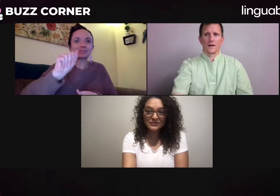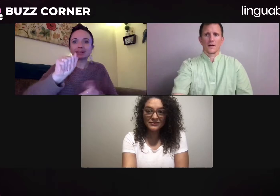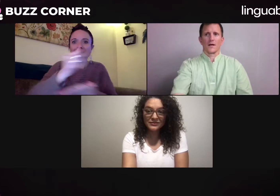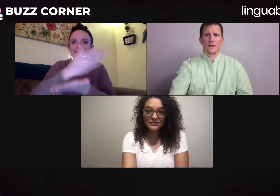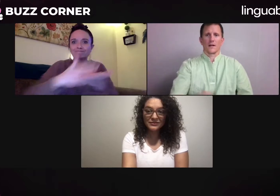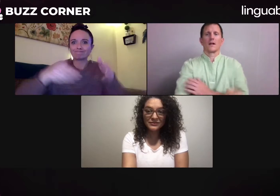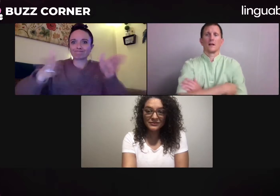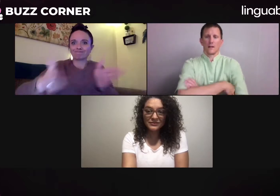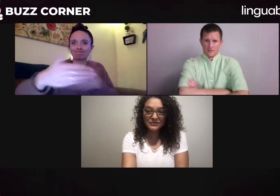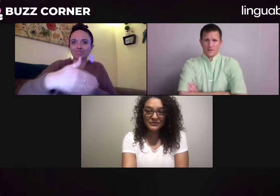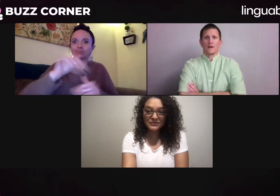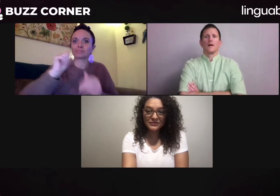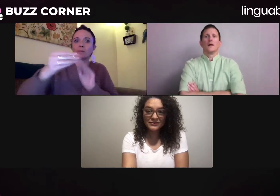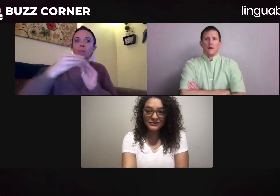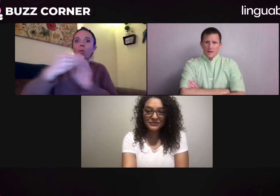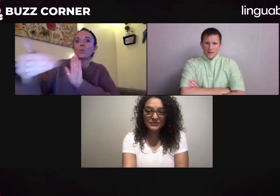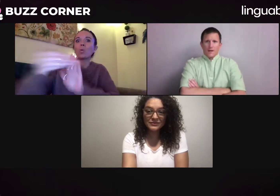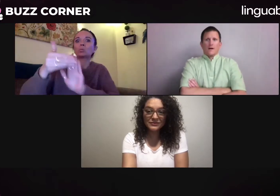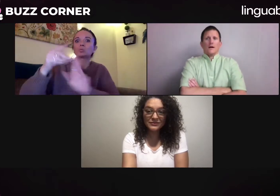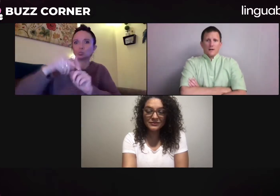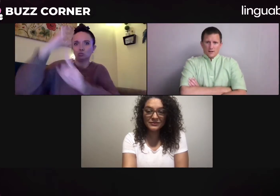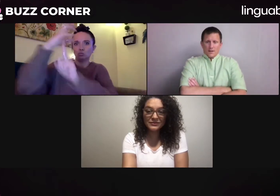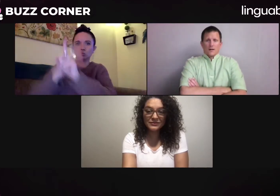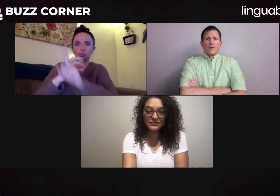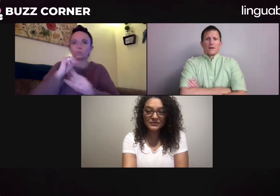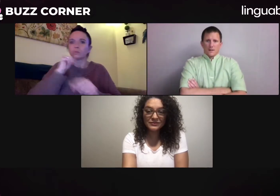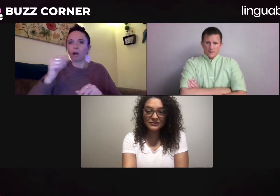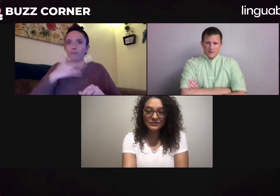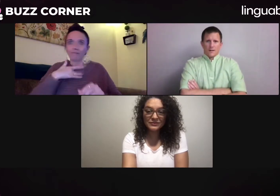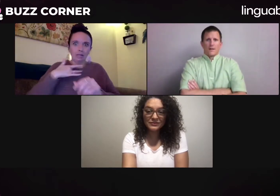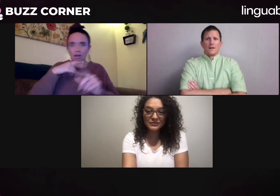to be in the disability section that was closer